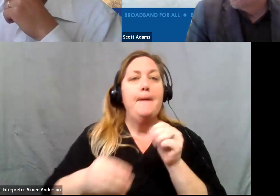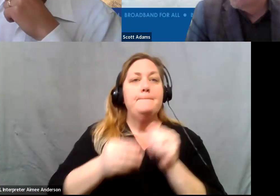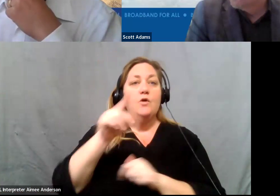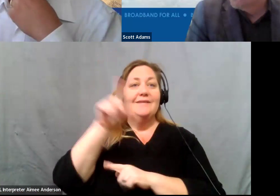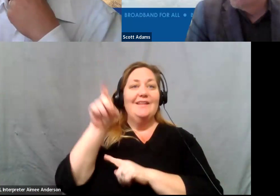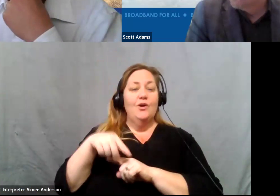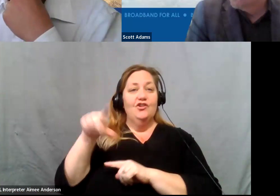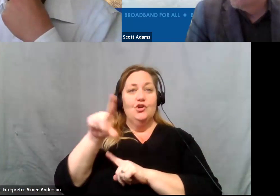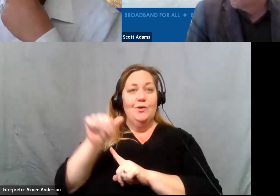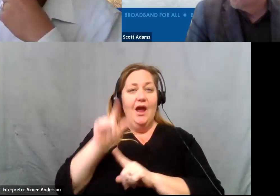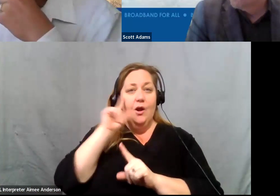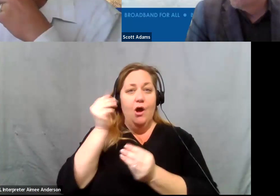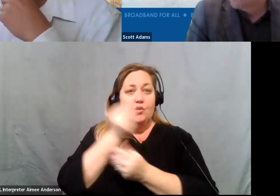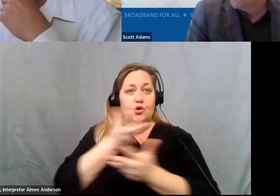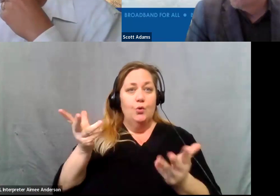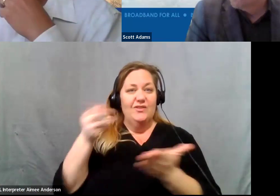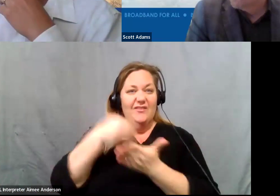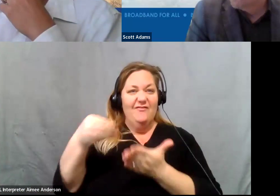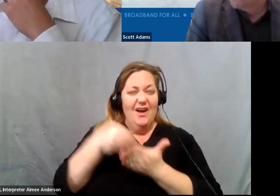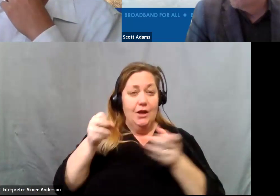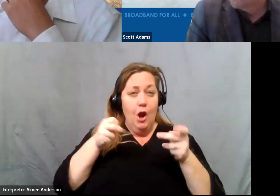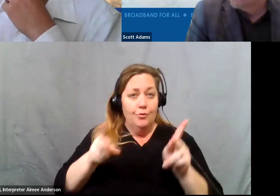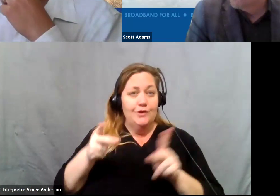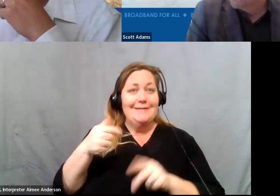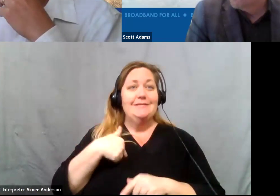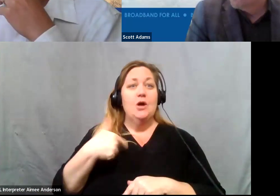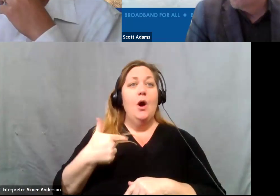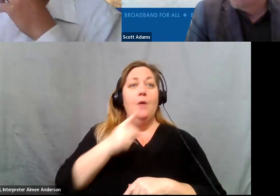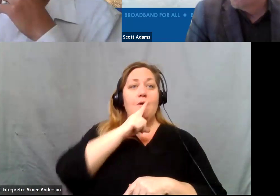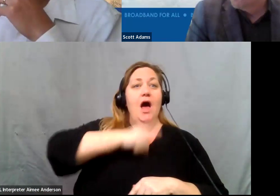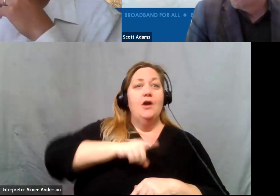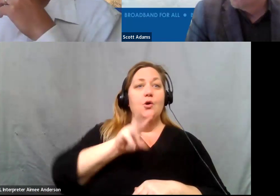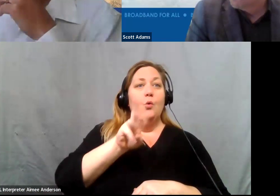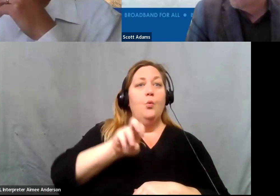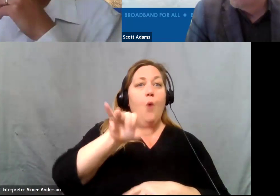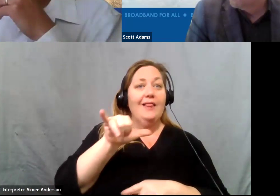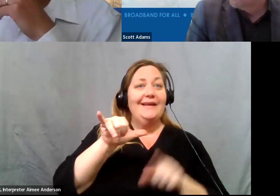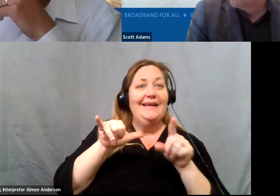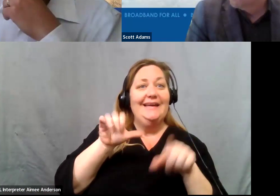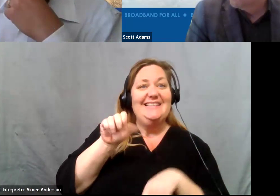the notice of funding opportunity. So I'm going unmute Wally to ask their question, and then we